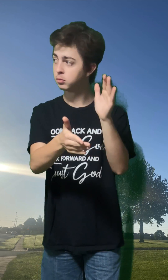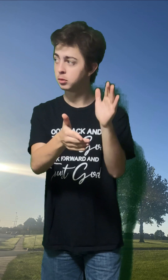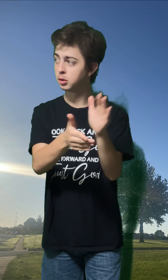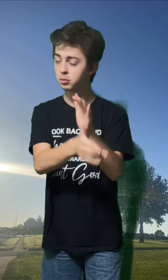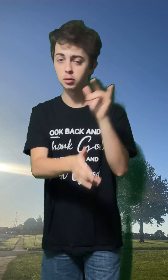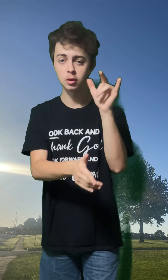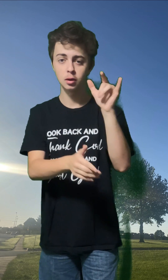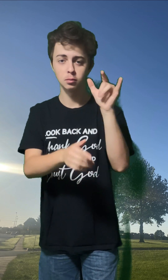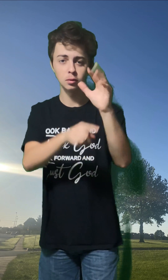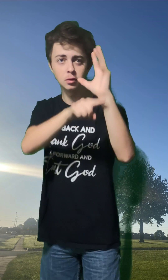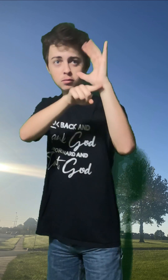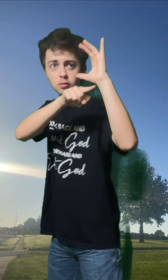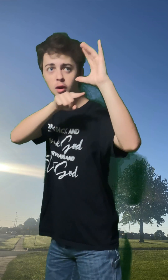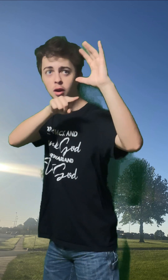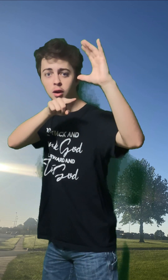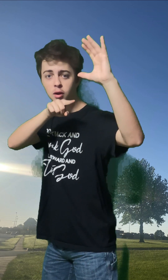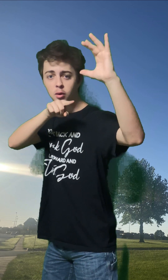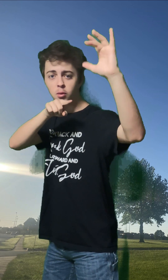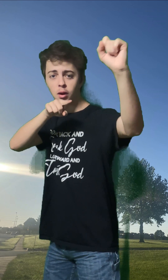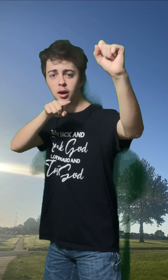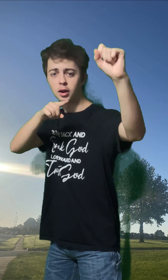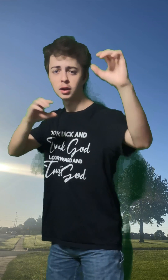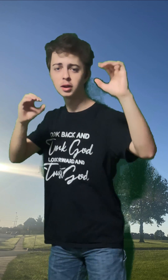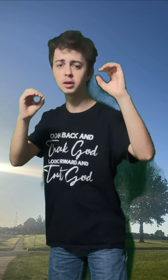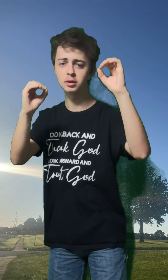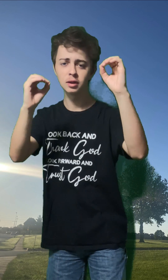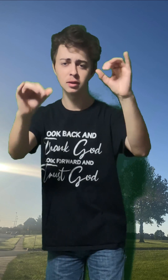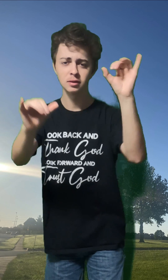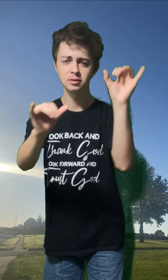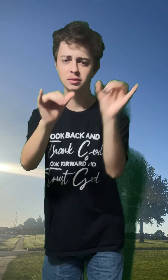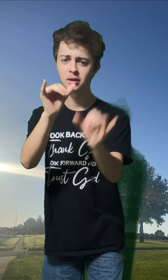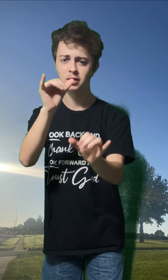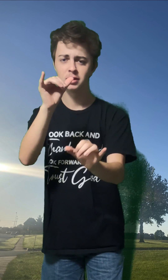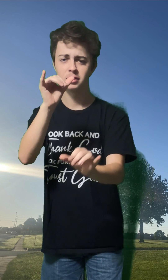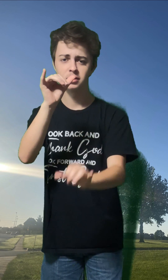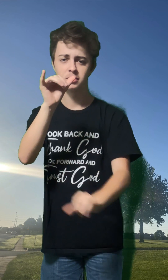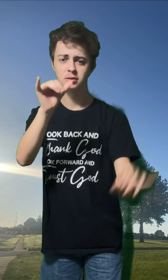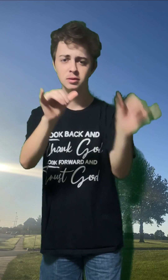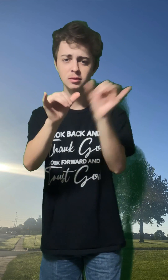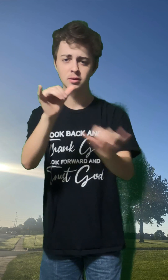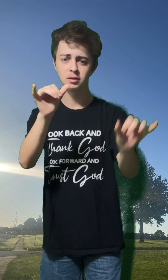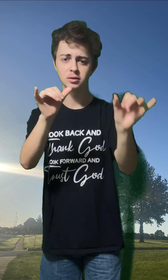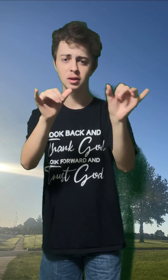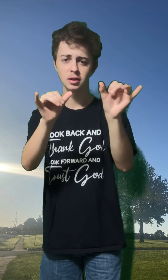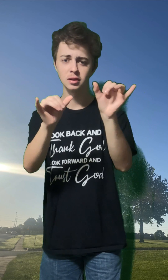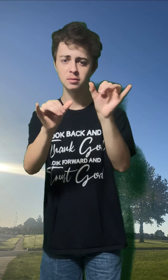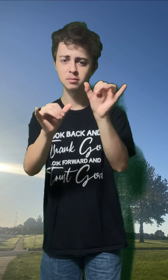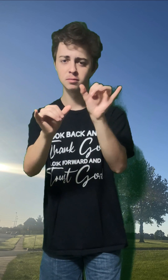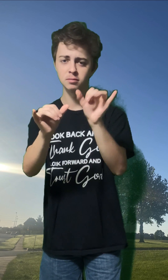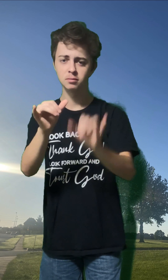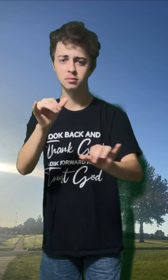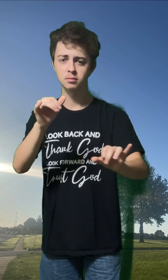Your paper airplanes fly away Nothing stays the same